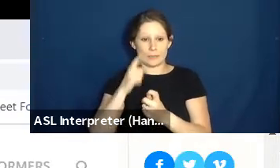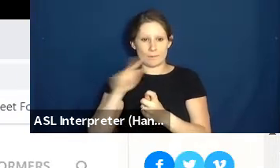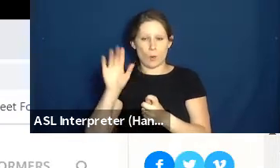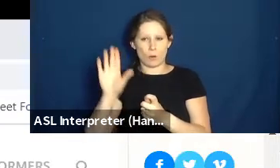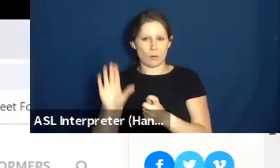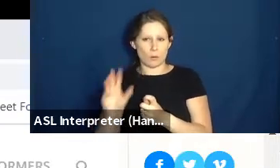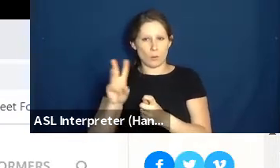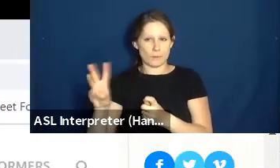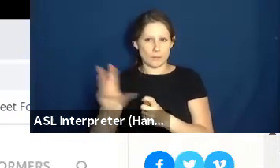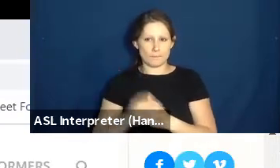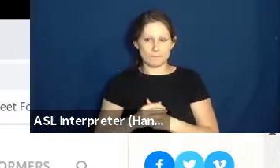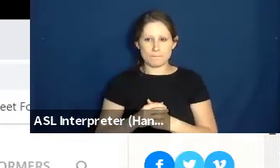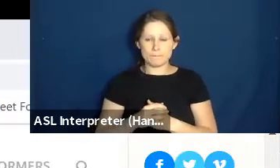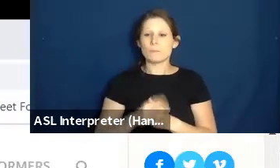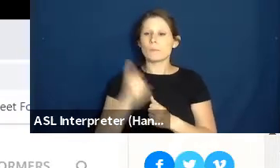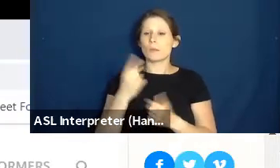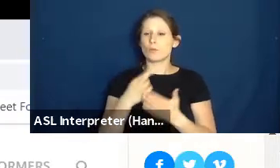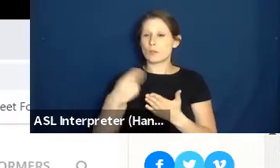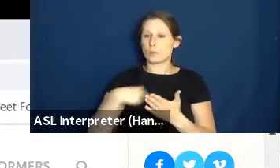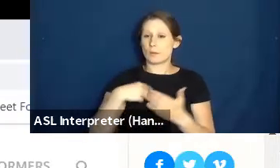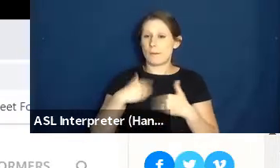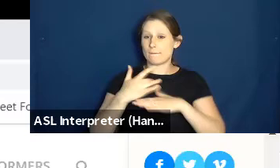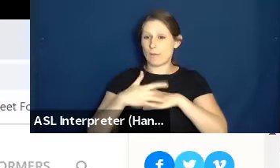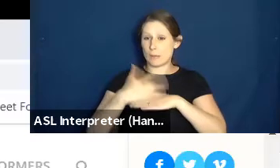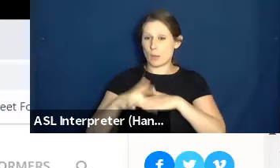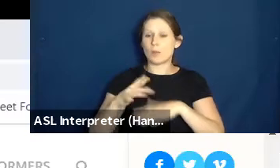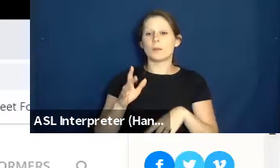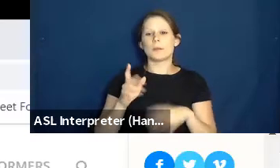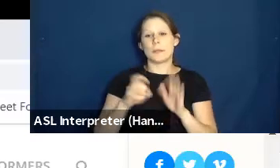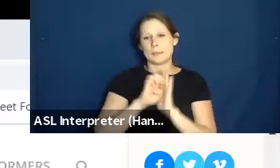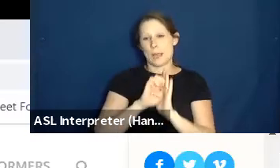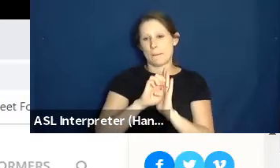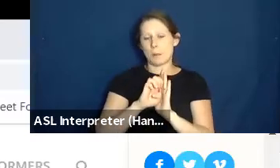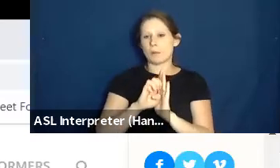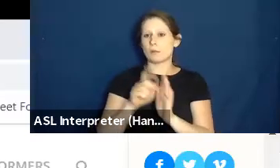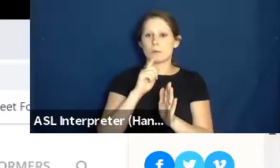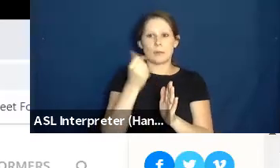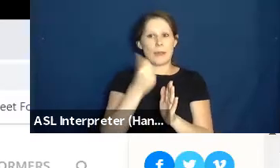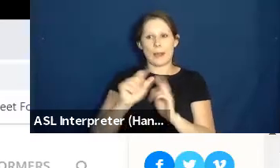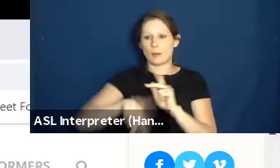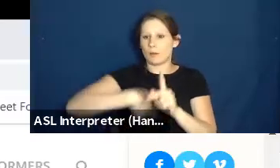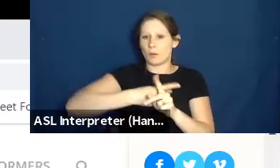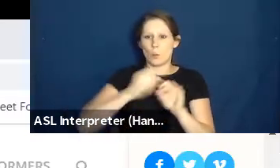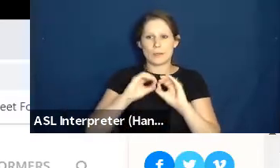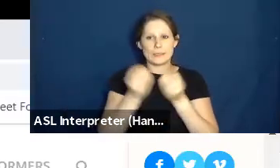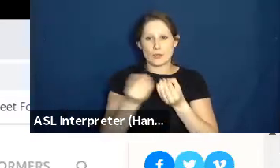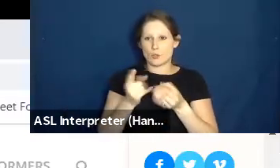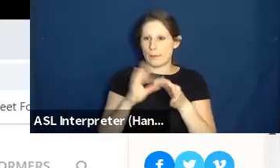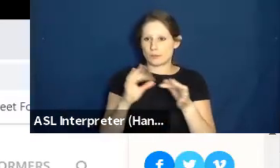the COVID plan. One resource is, for any type of organization, of how they write